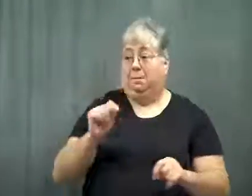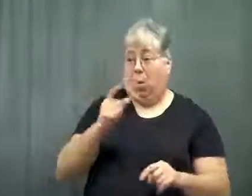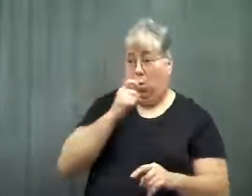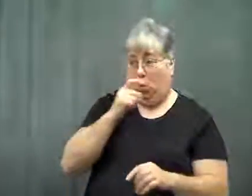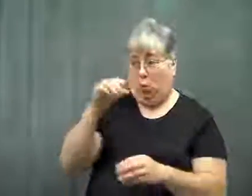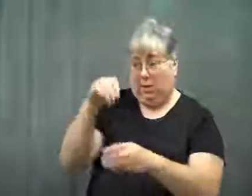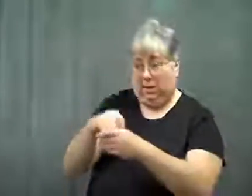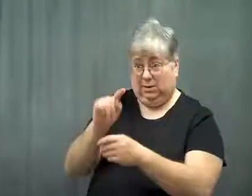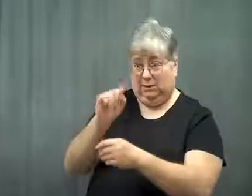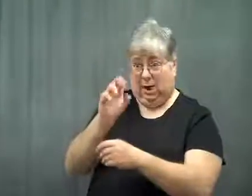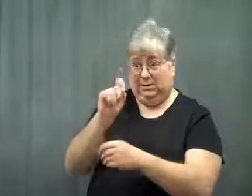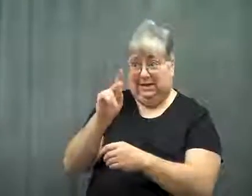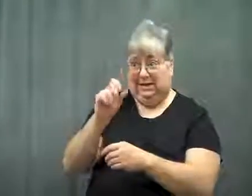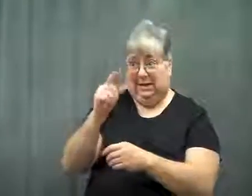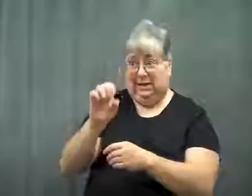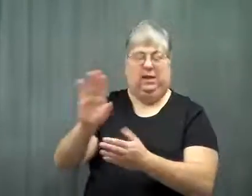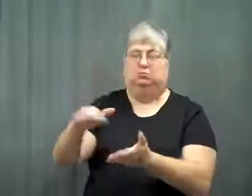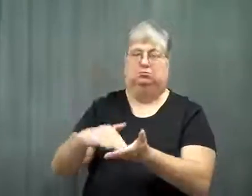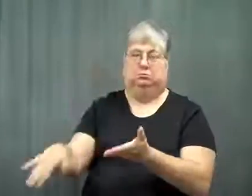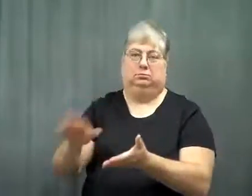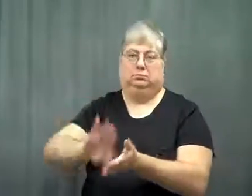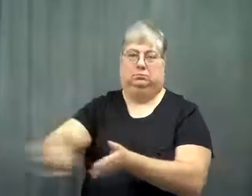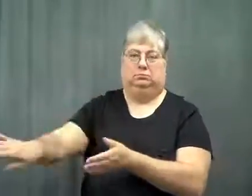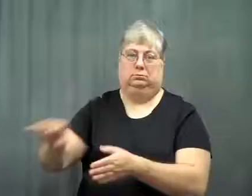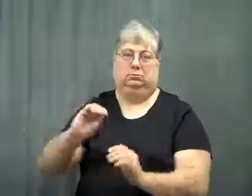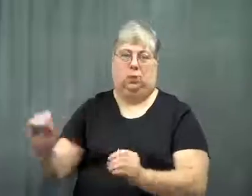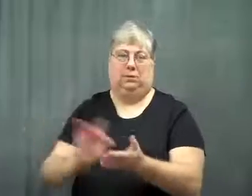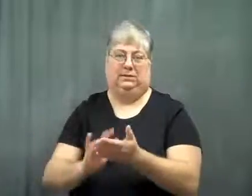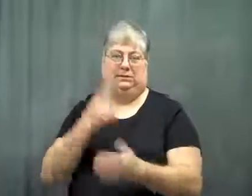However, those in the Tuskegee project were kept from the medication.